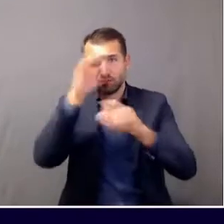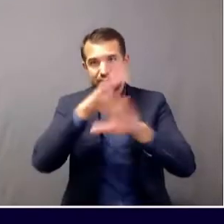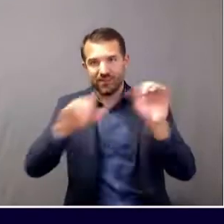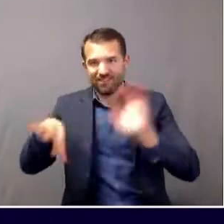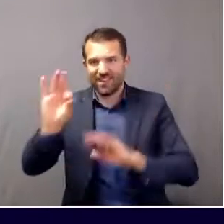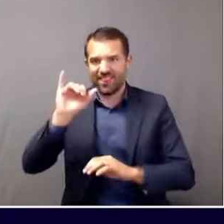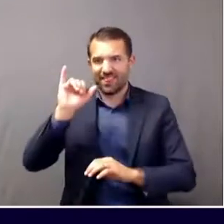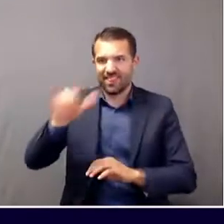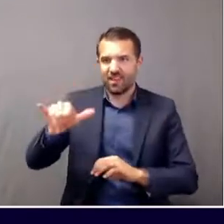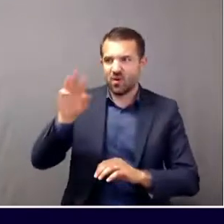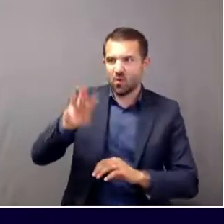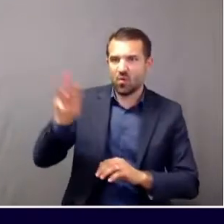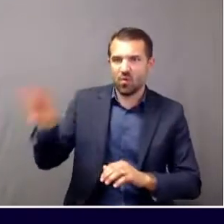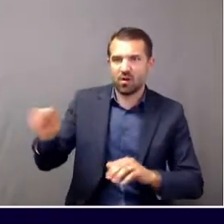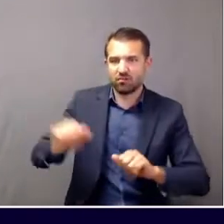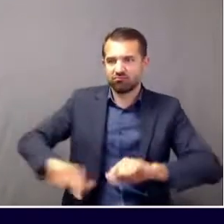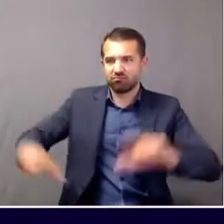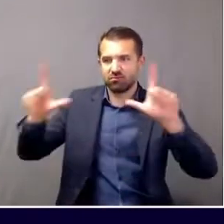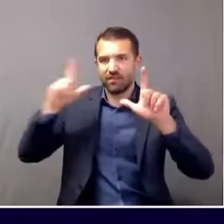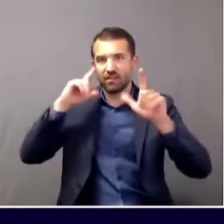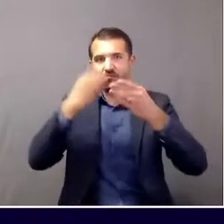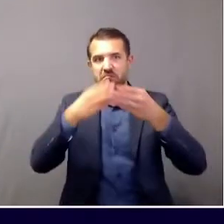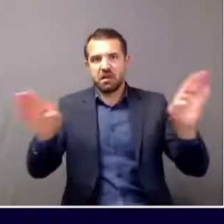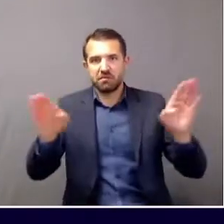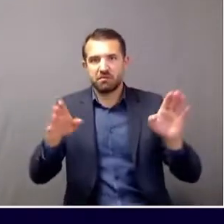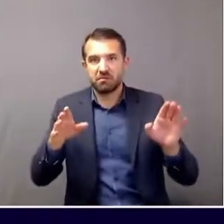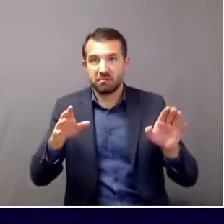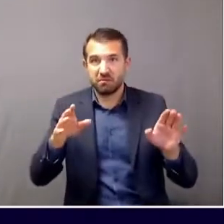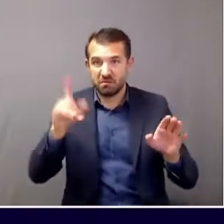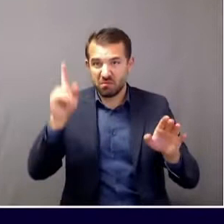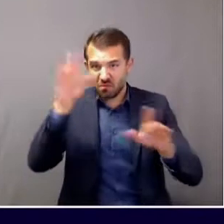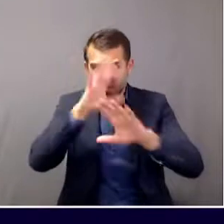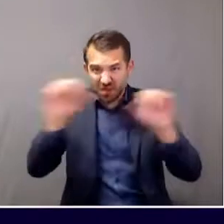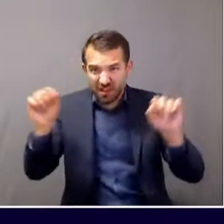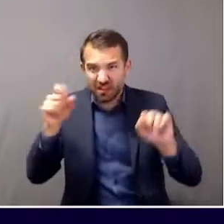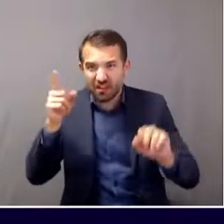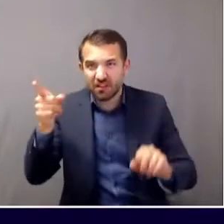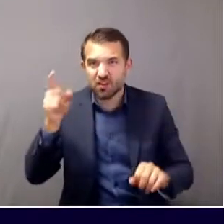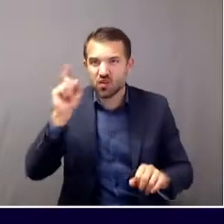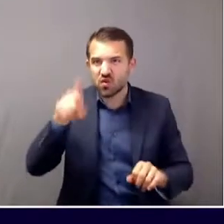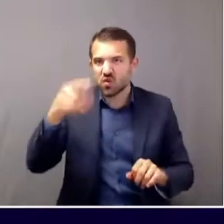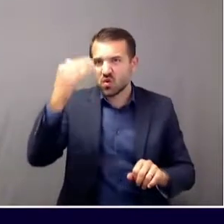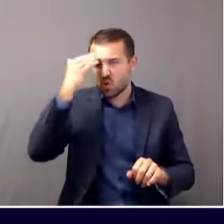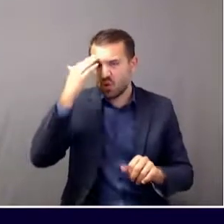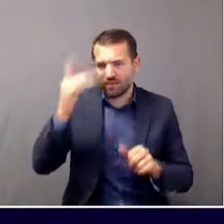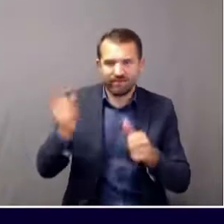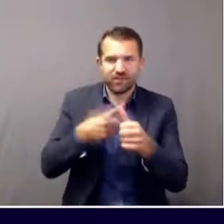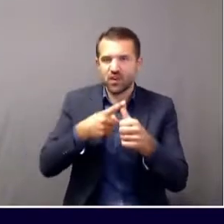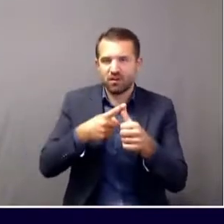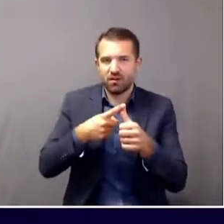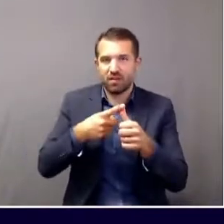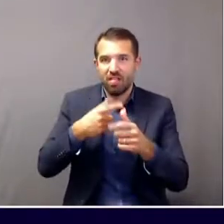dashboard and how can we use